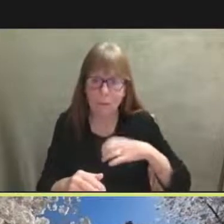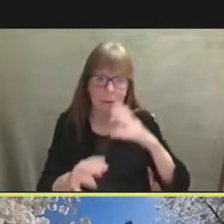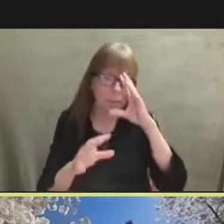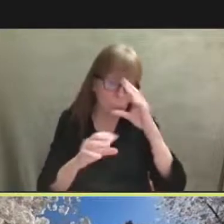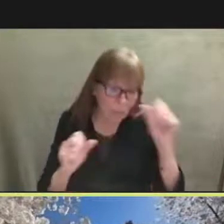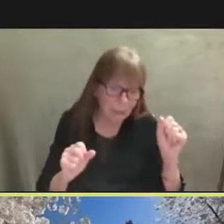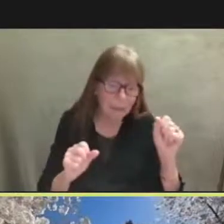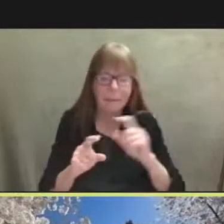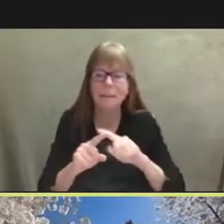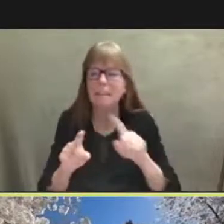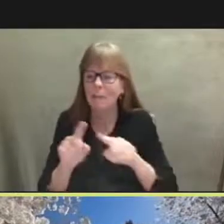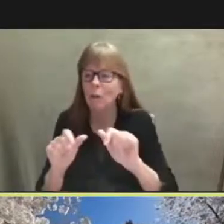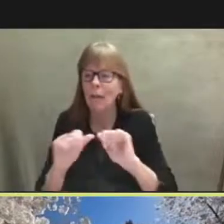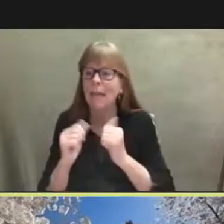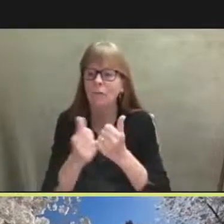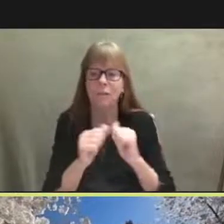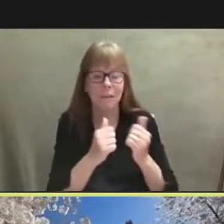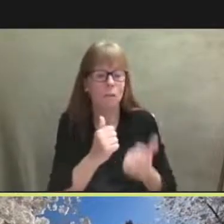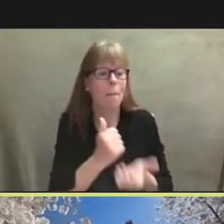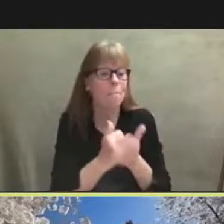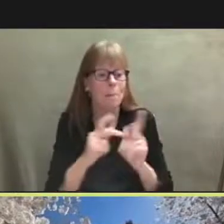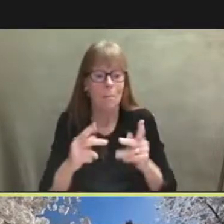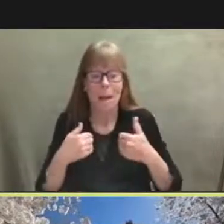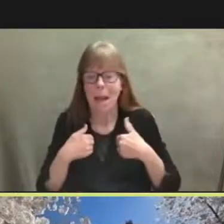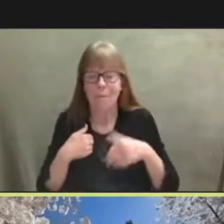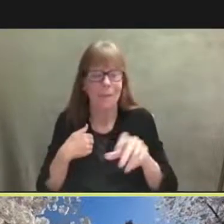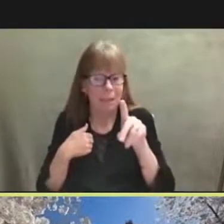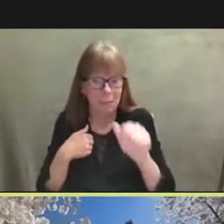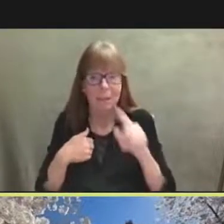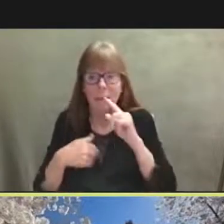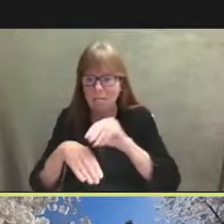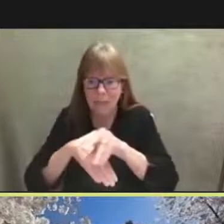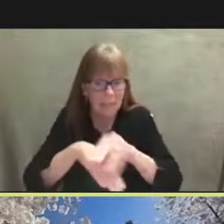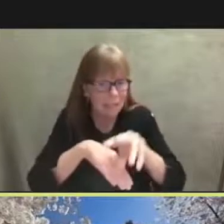equity for persons with disabilities by advising on all matters affecting persons with disabilities